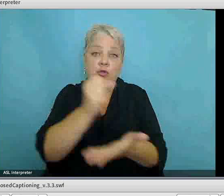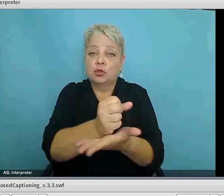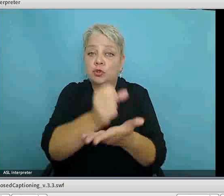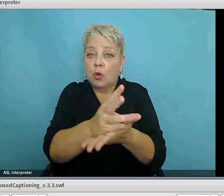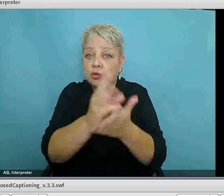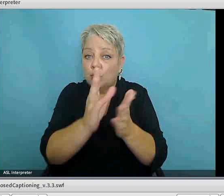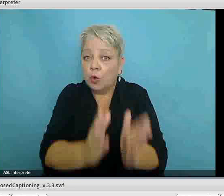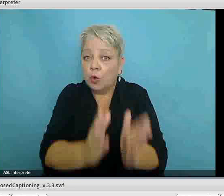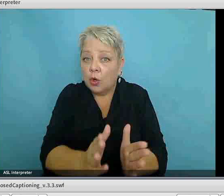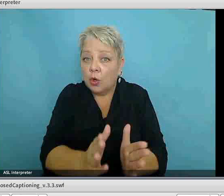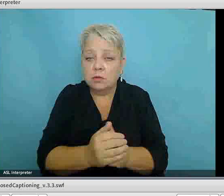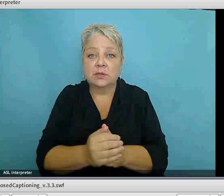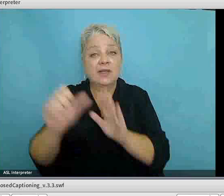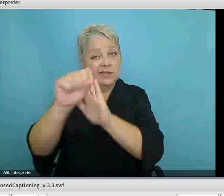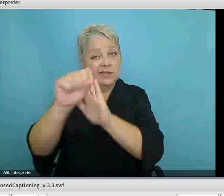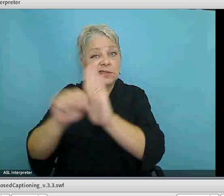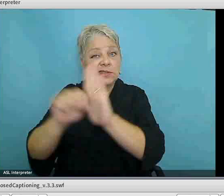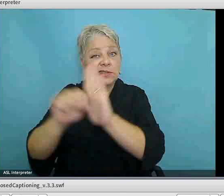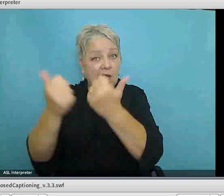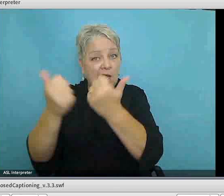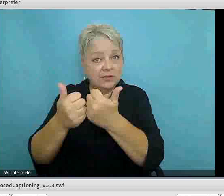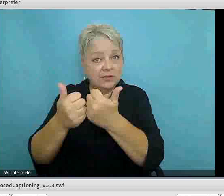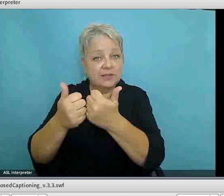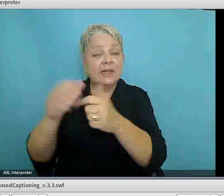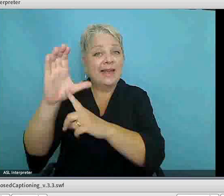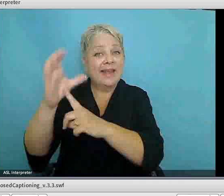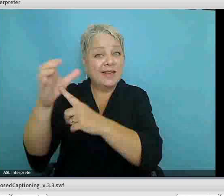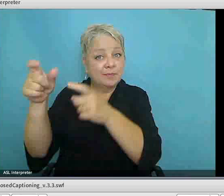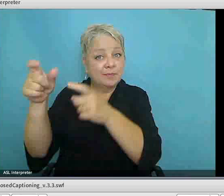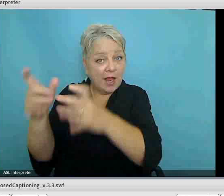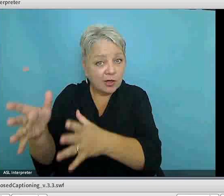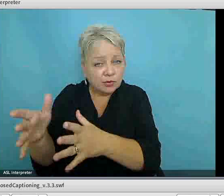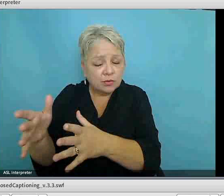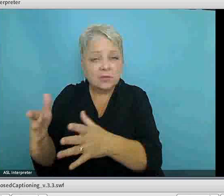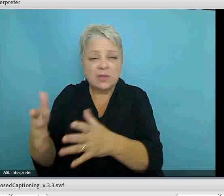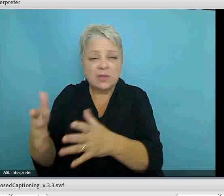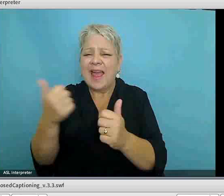managers, or anyone else that the enrollee feels is important to help them manage their